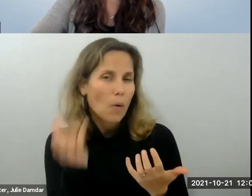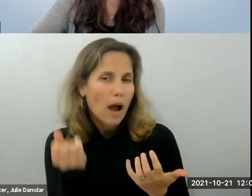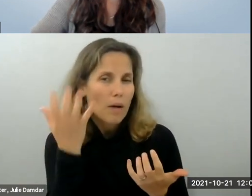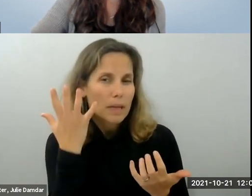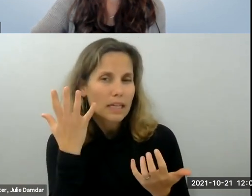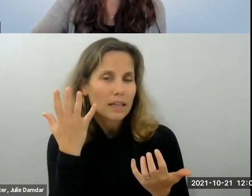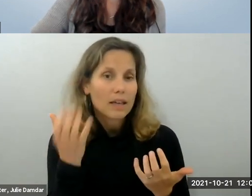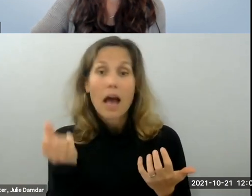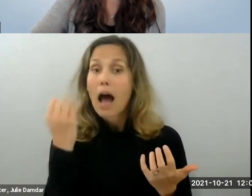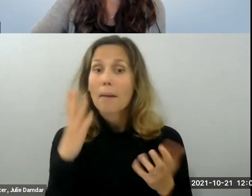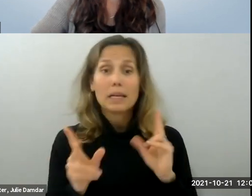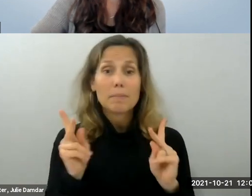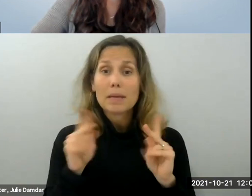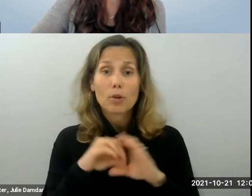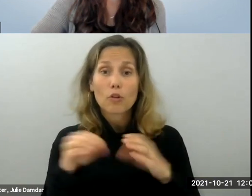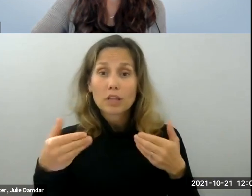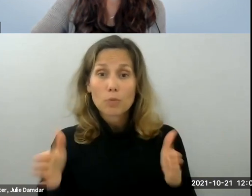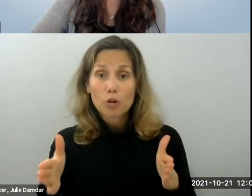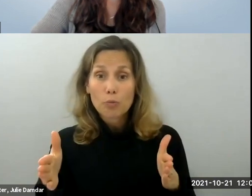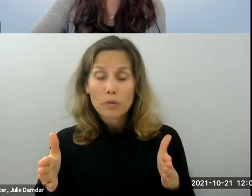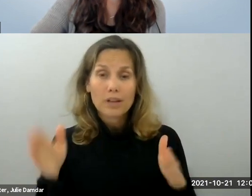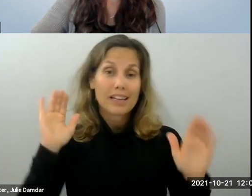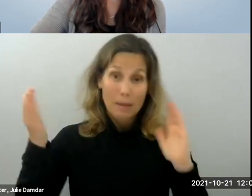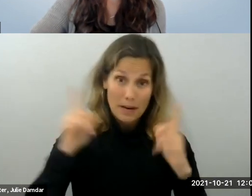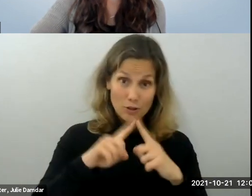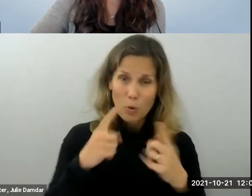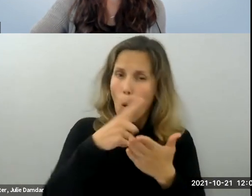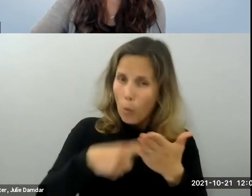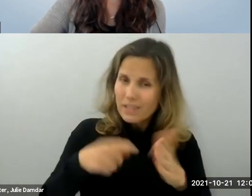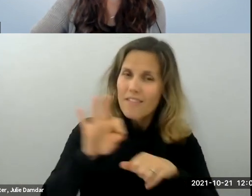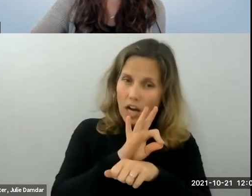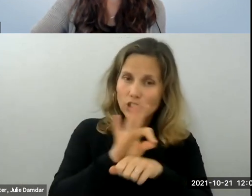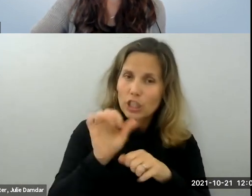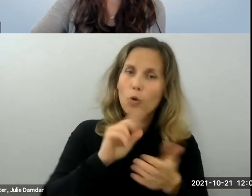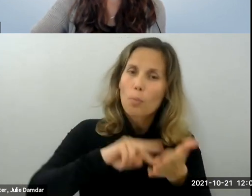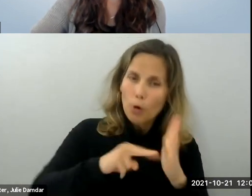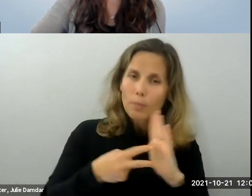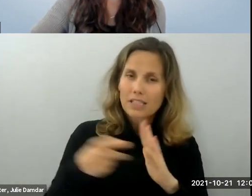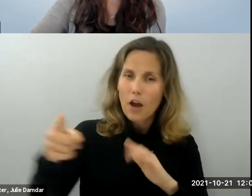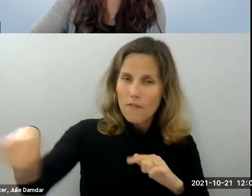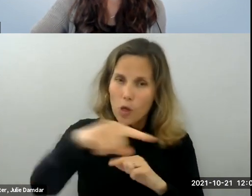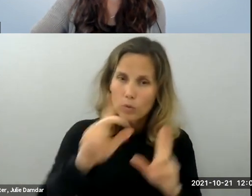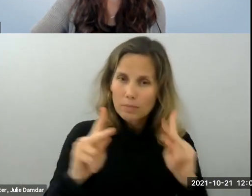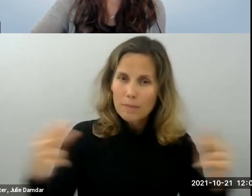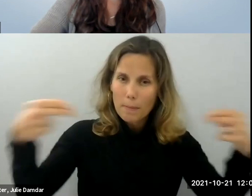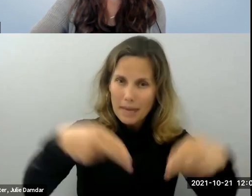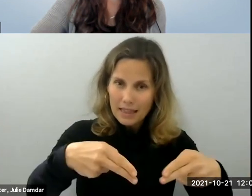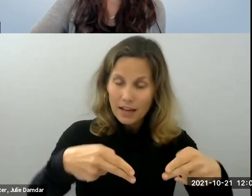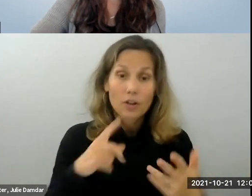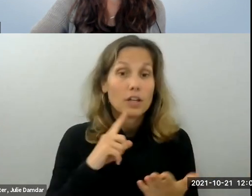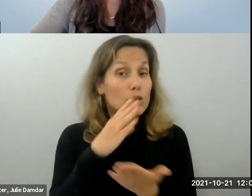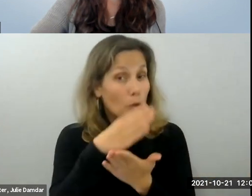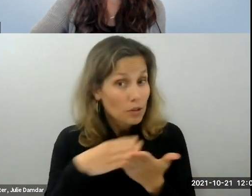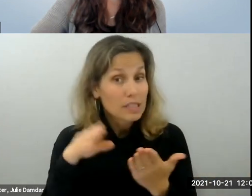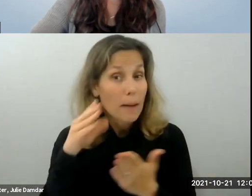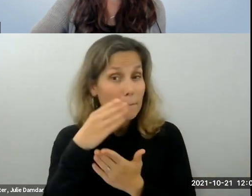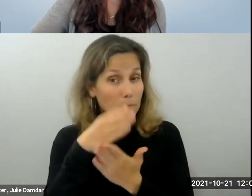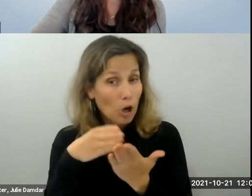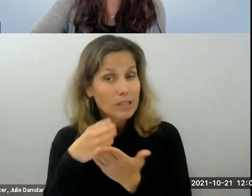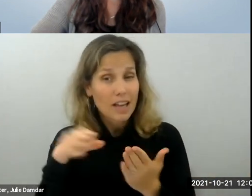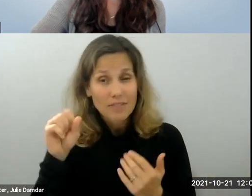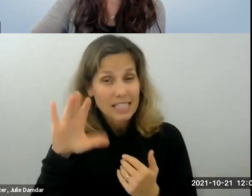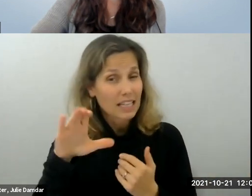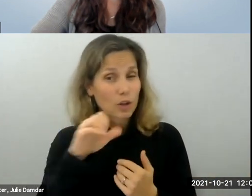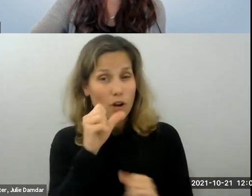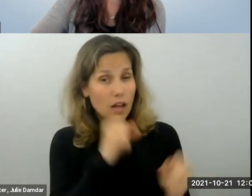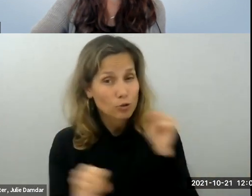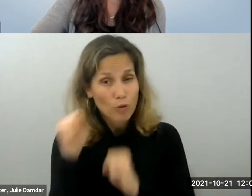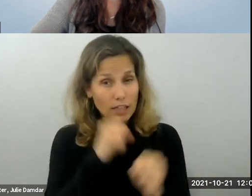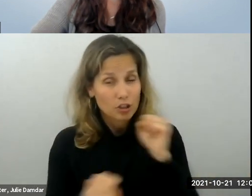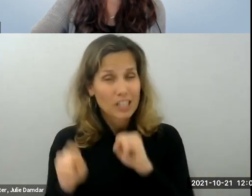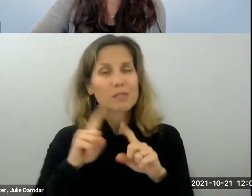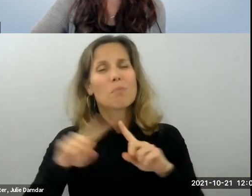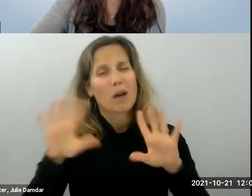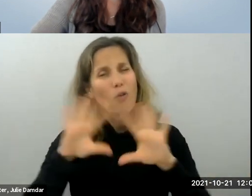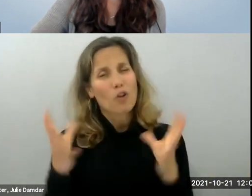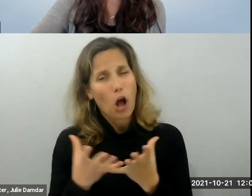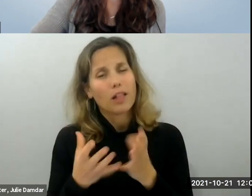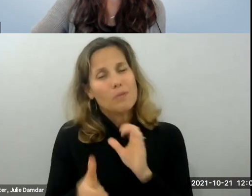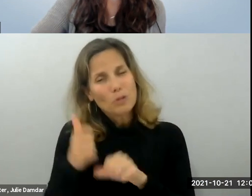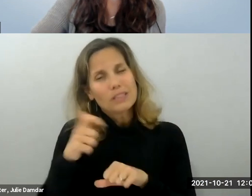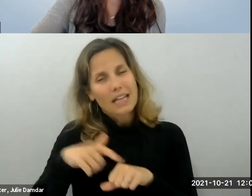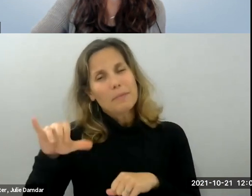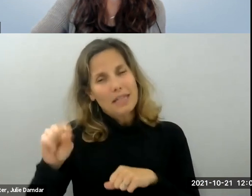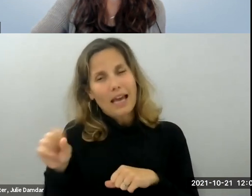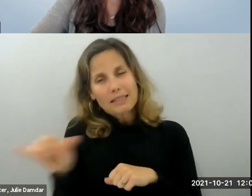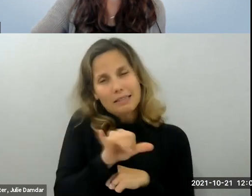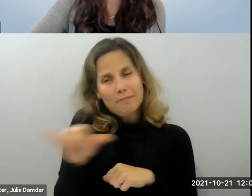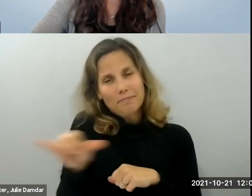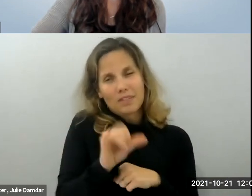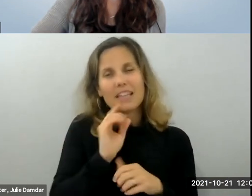Lisa Saldana (she/her/hers): People are in the room versus the function of having those people in the room right, and so there are some some elements of the sick, that are not strategies but, all in all, and, more often than not that's what it is it's a process of strategies.